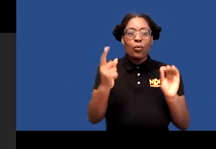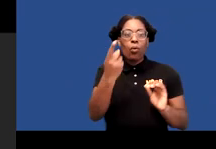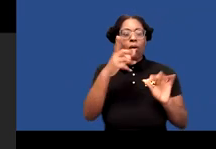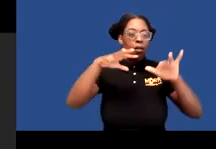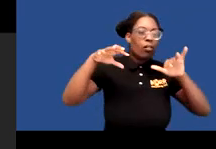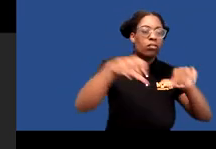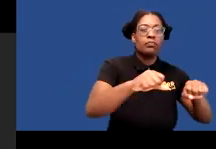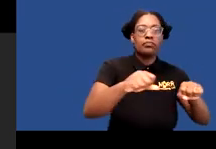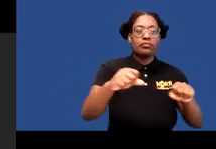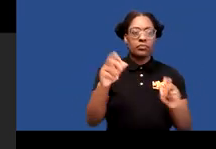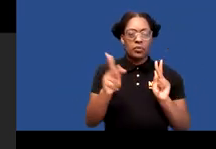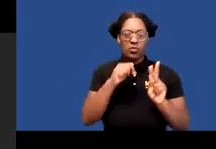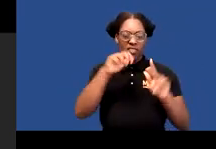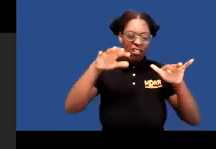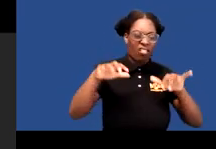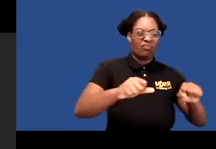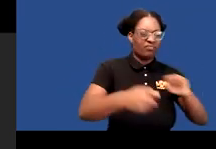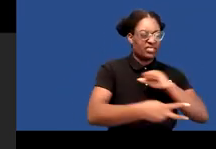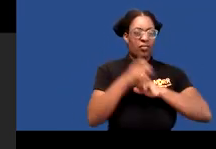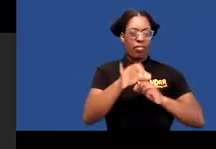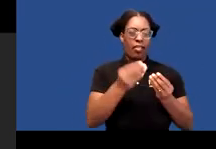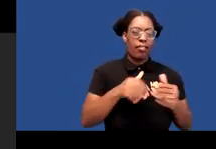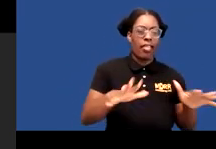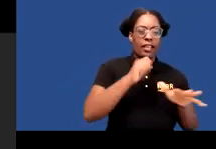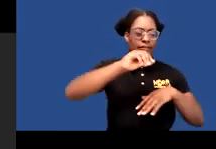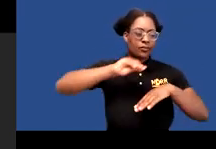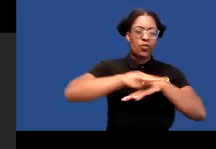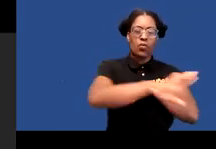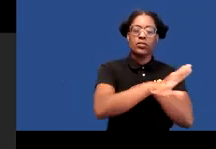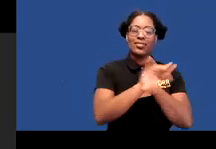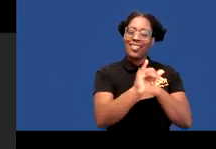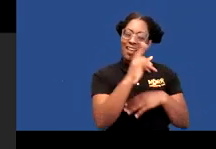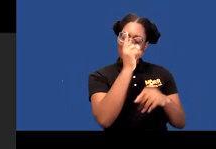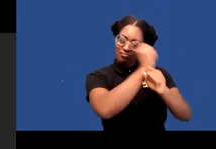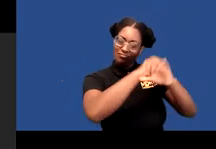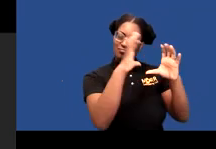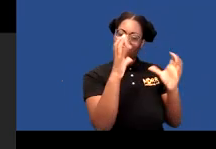And so it allows us to see what's possible when we are intentional